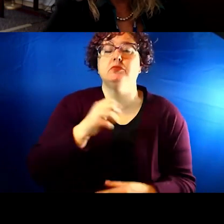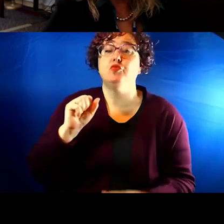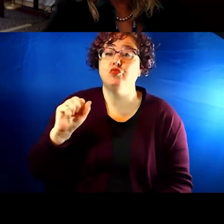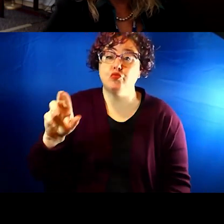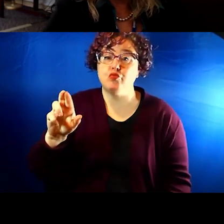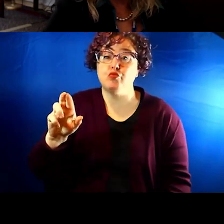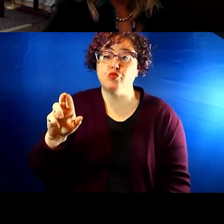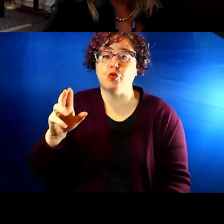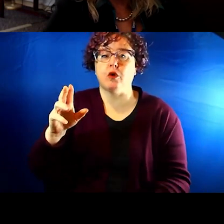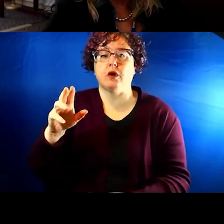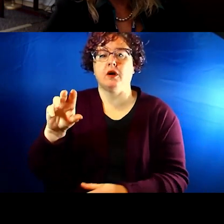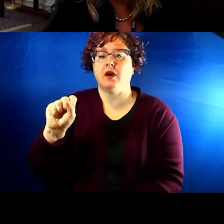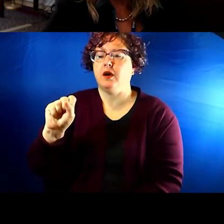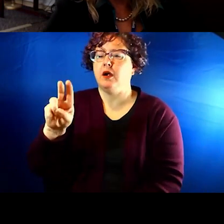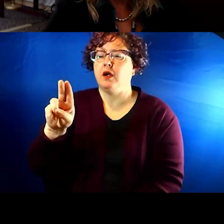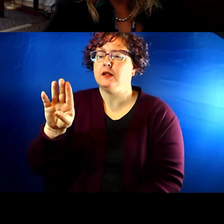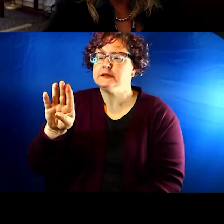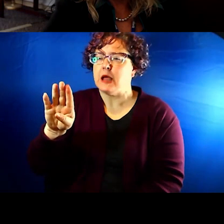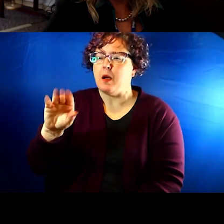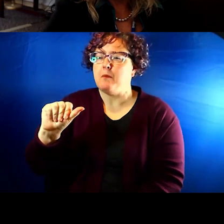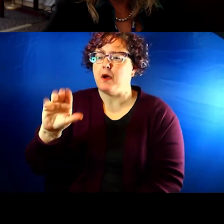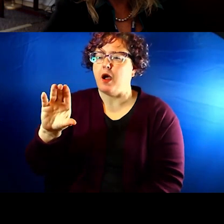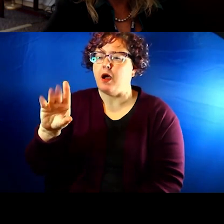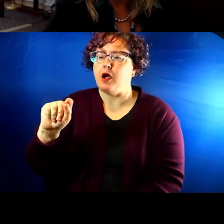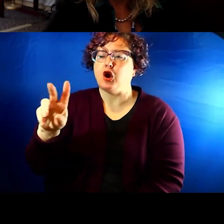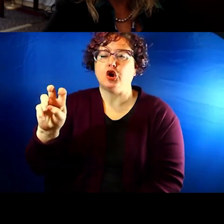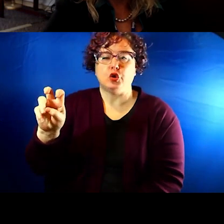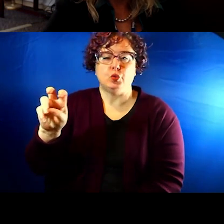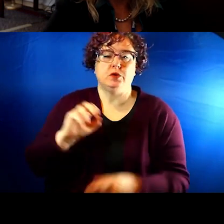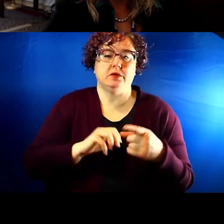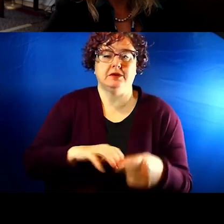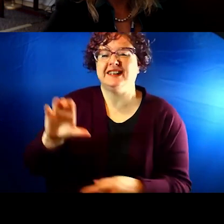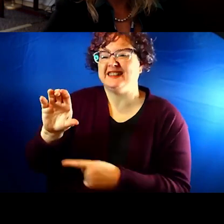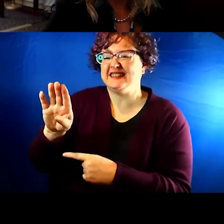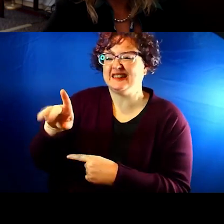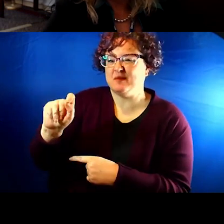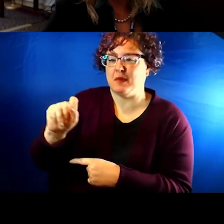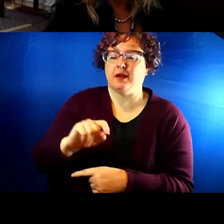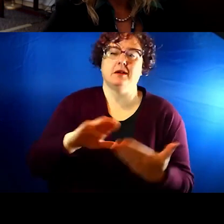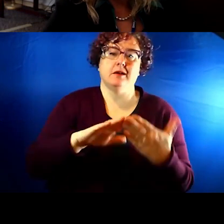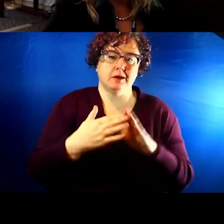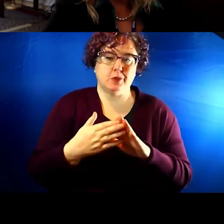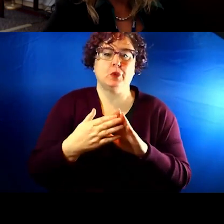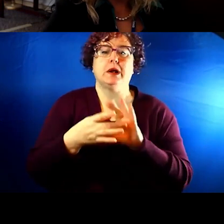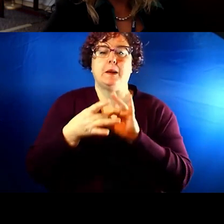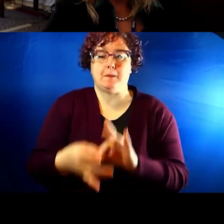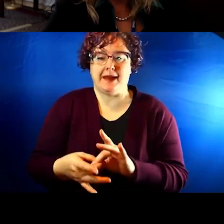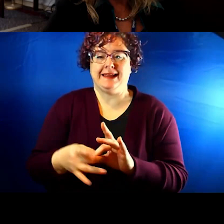SUB-ACUTE LEVEL, WHICH IS COMMUNITY BASED ACUTE TREATMENT DURING